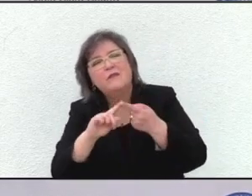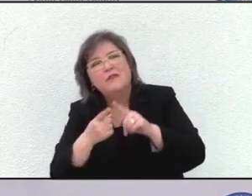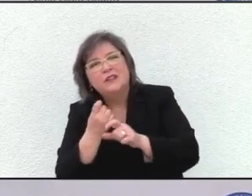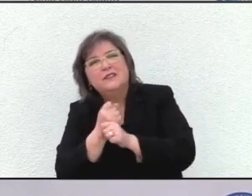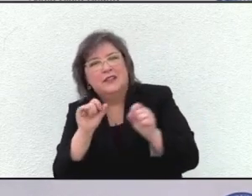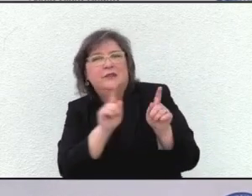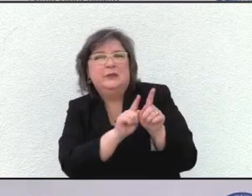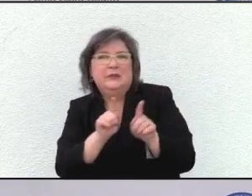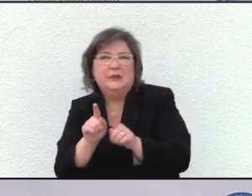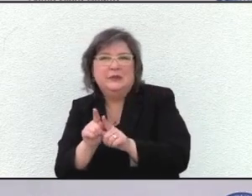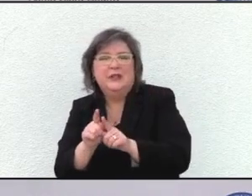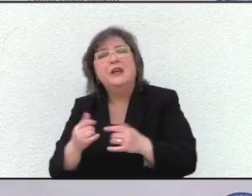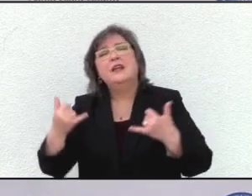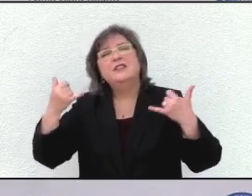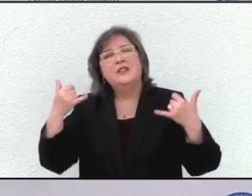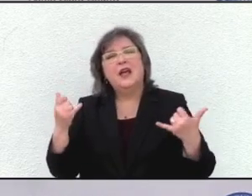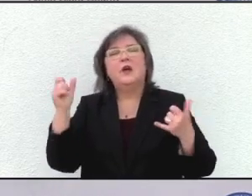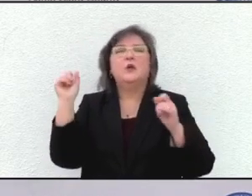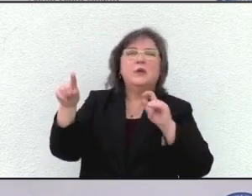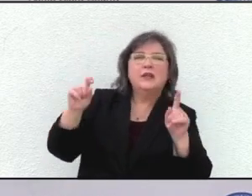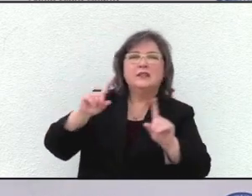for, and we'll start with kpix.